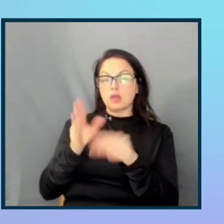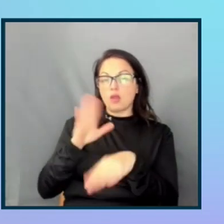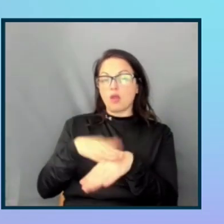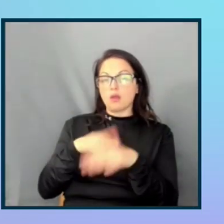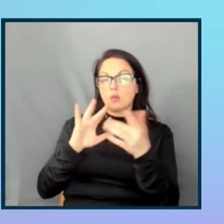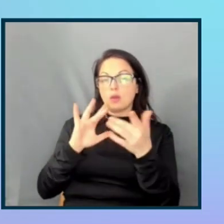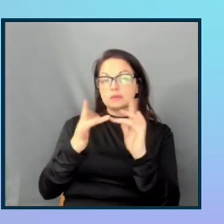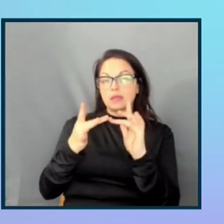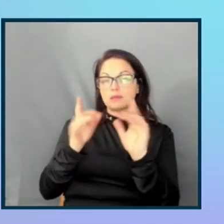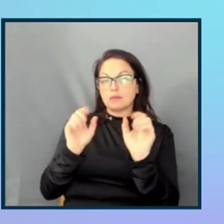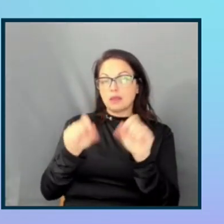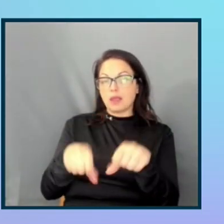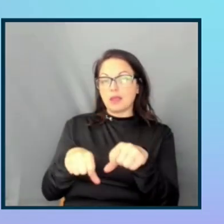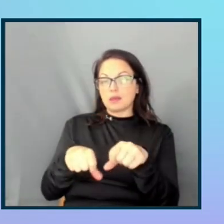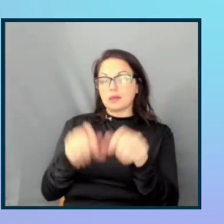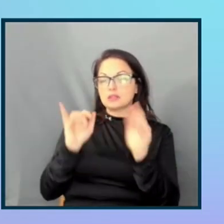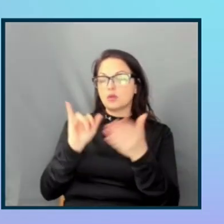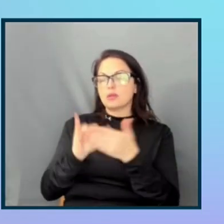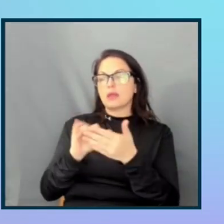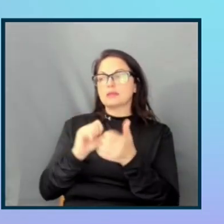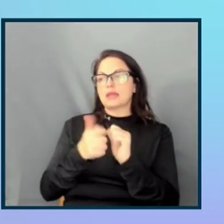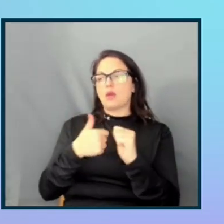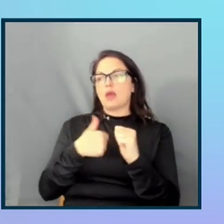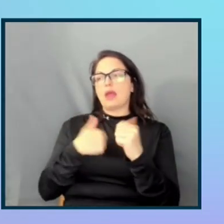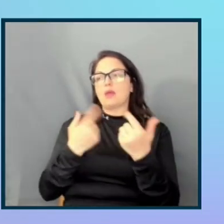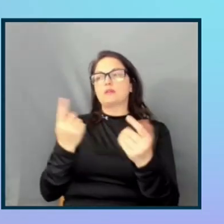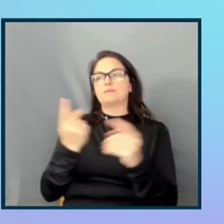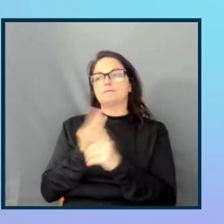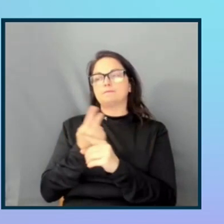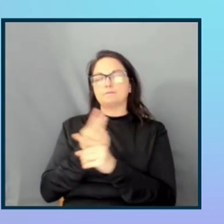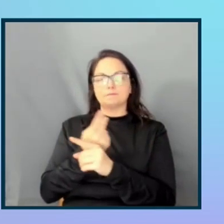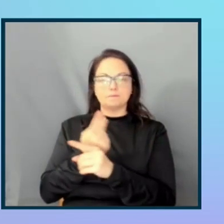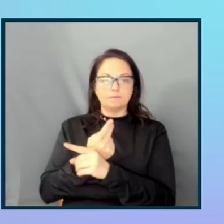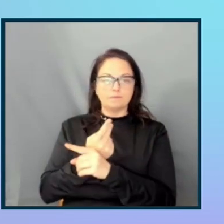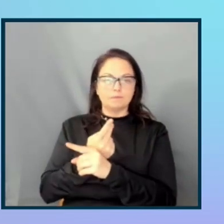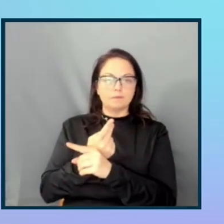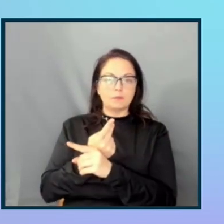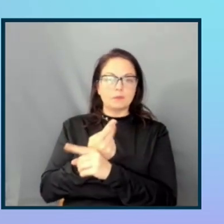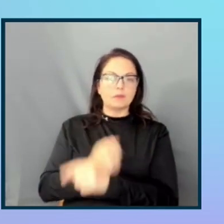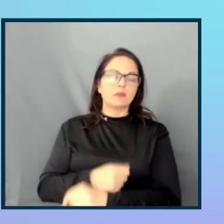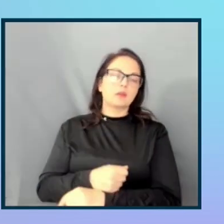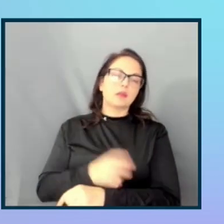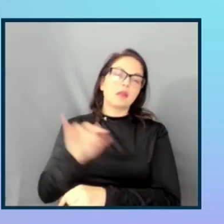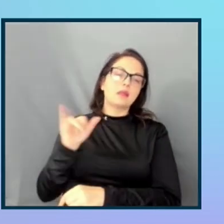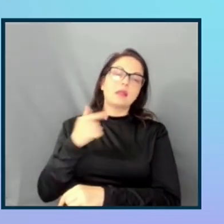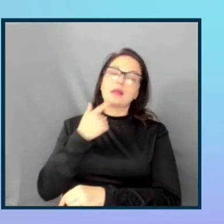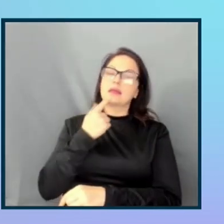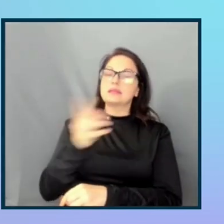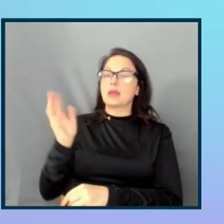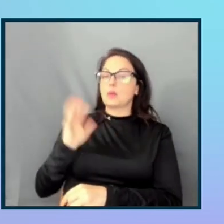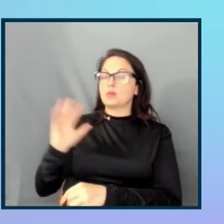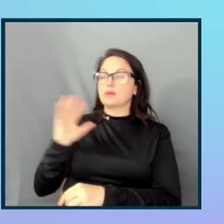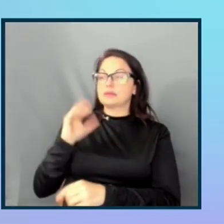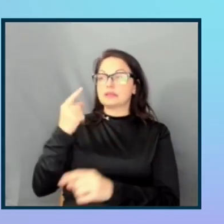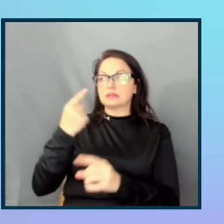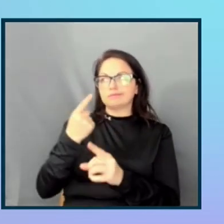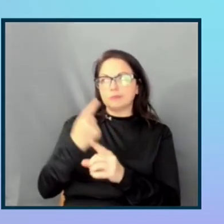That's how I would distinguish. Now again, to the point which I said previously, that doesn't mean it's the right way, but it is the context which is important.